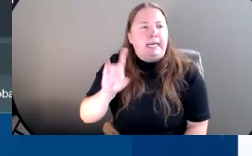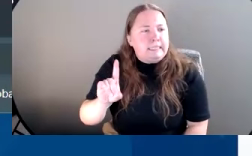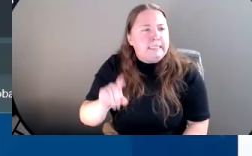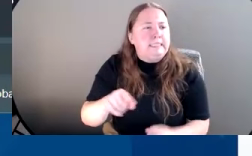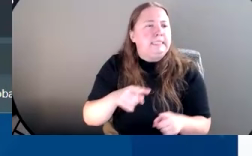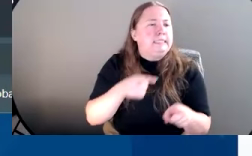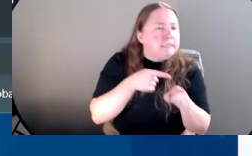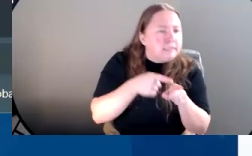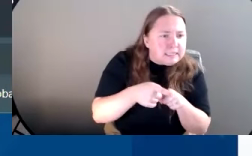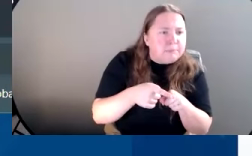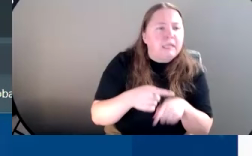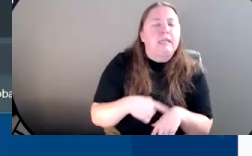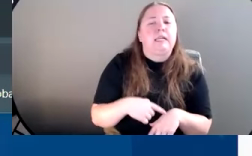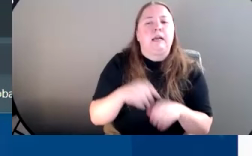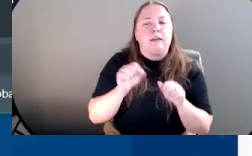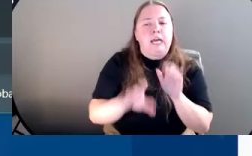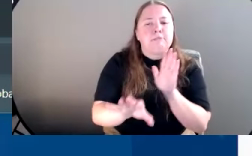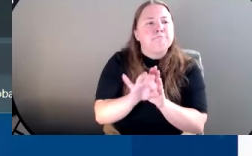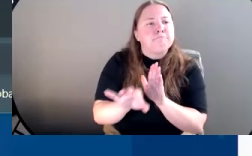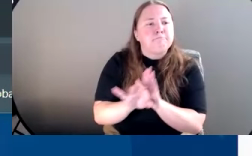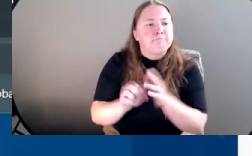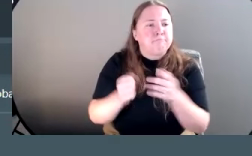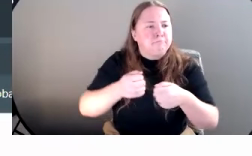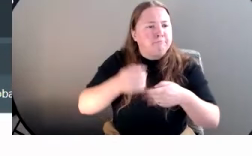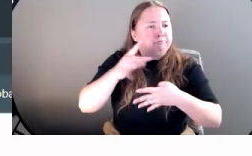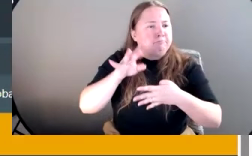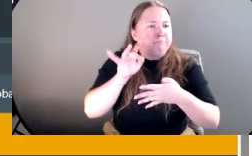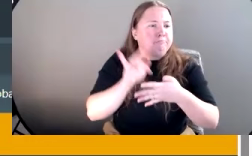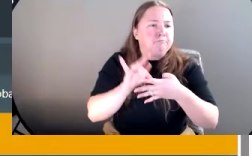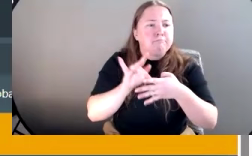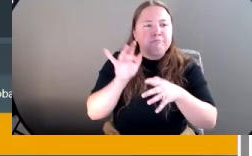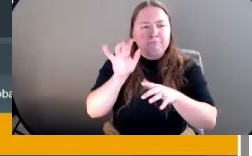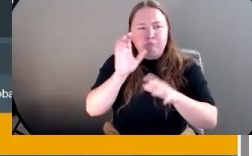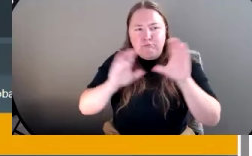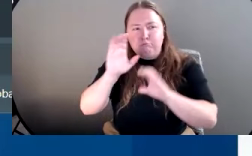So you can select any of these, to browse some of those materials in there.